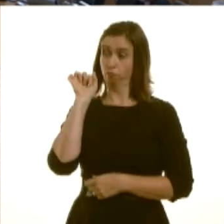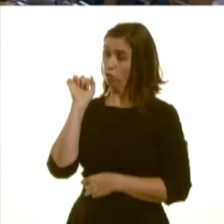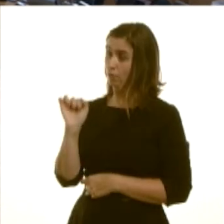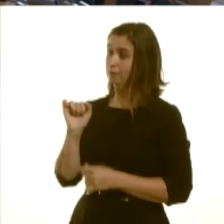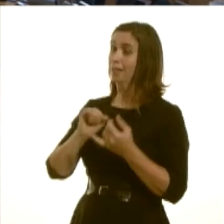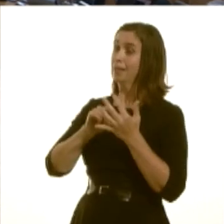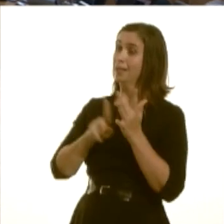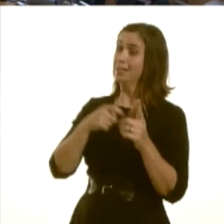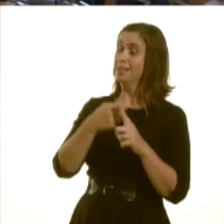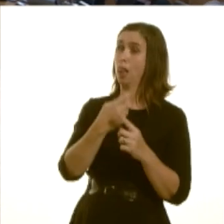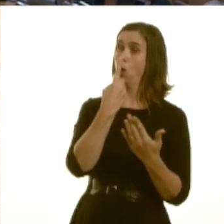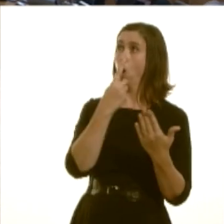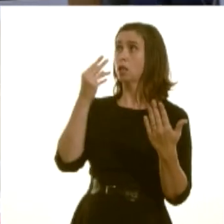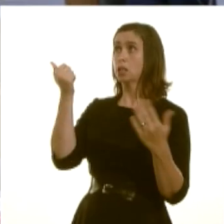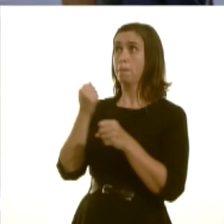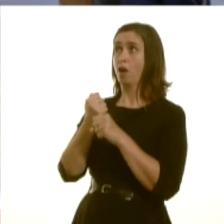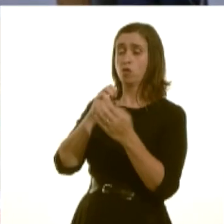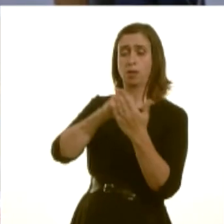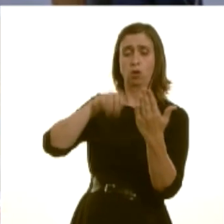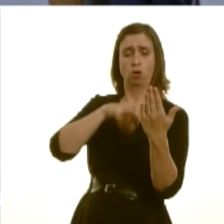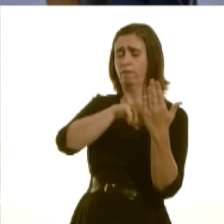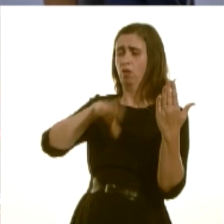part 1 that were not accepted by the current Government, should not be implemented. We